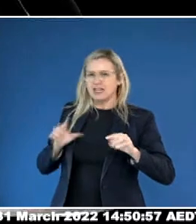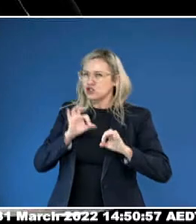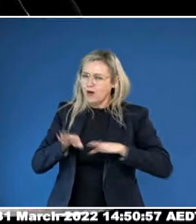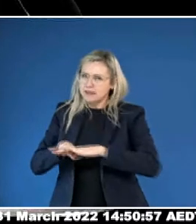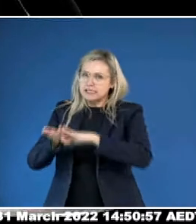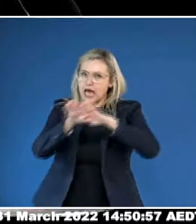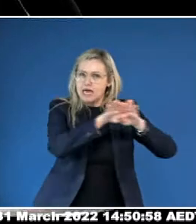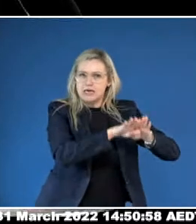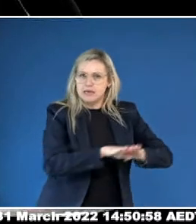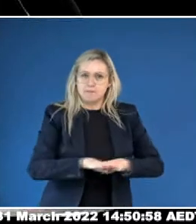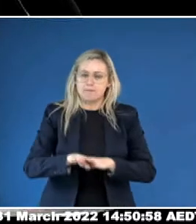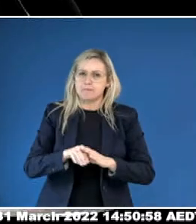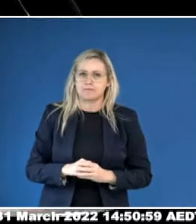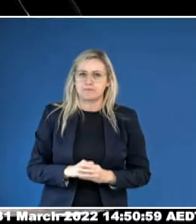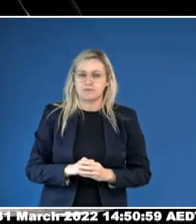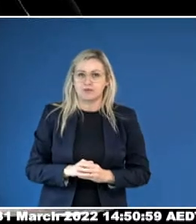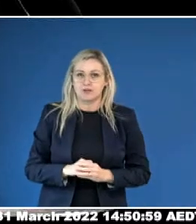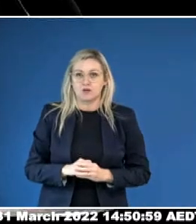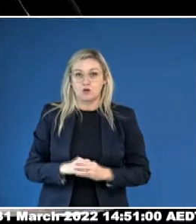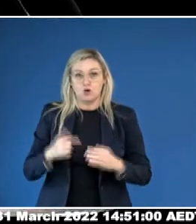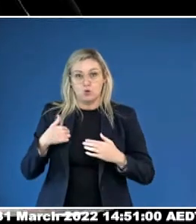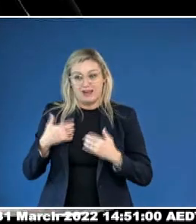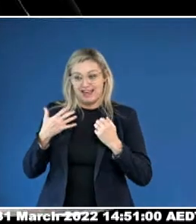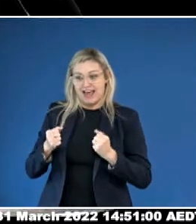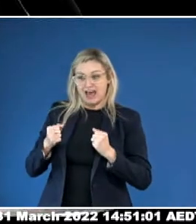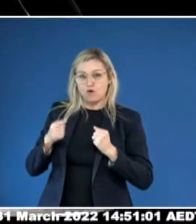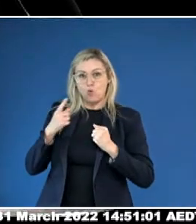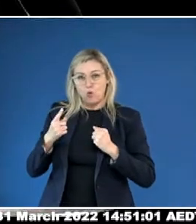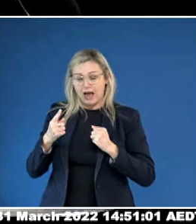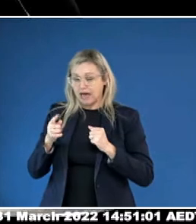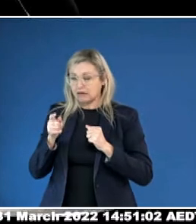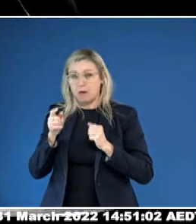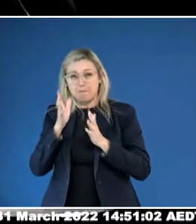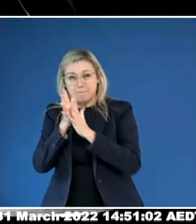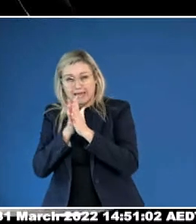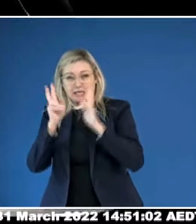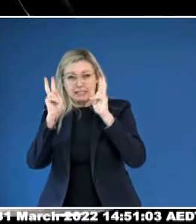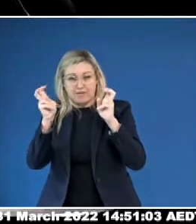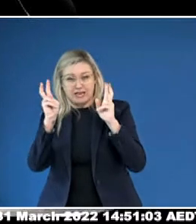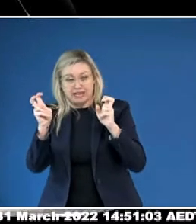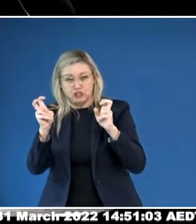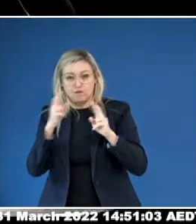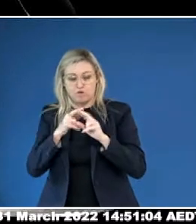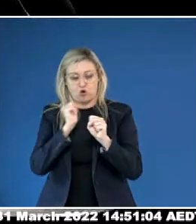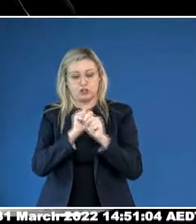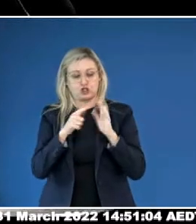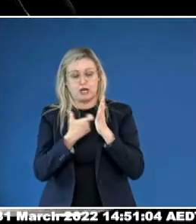We don't even have a national agreed definition of what constitutes gender-based violence against women.